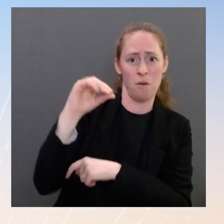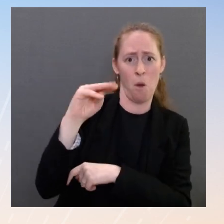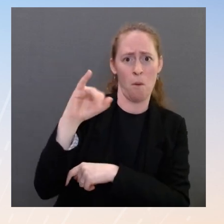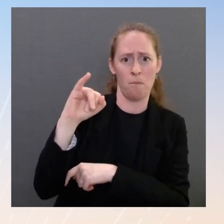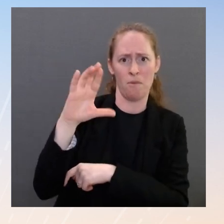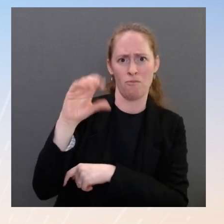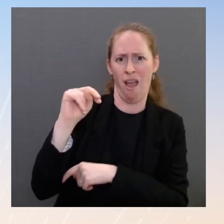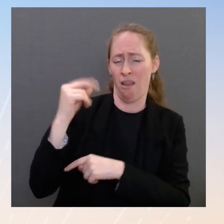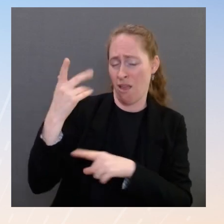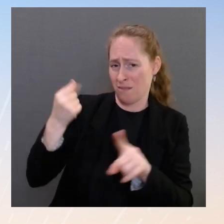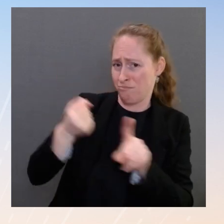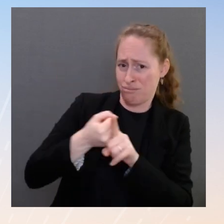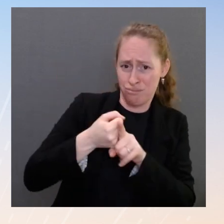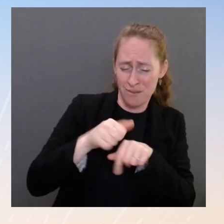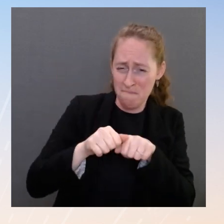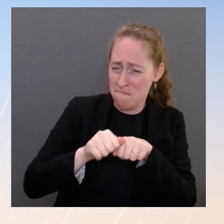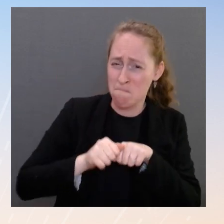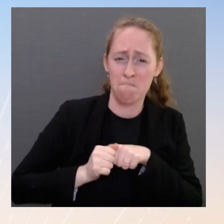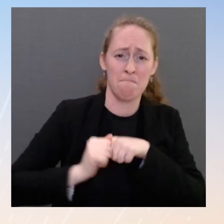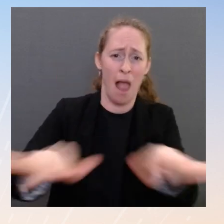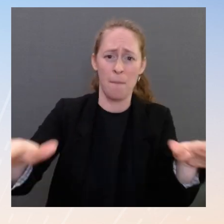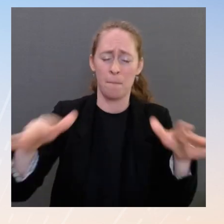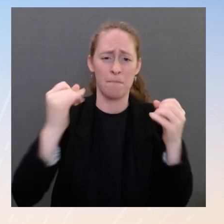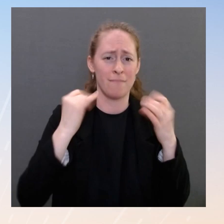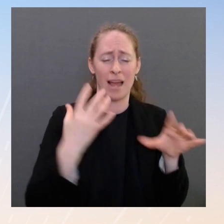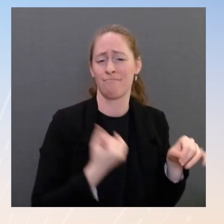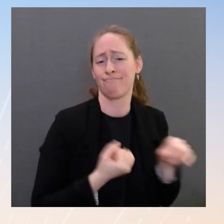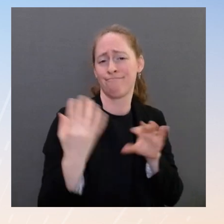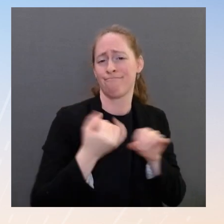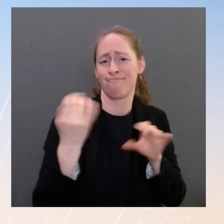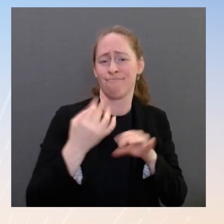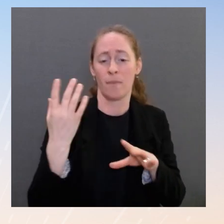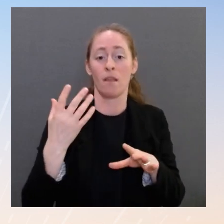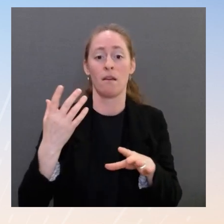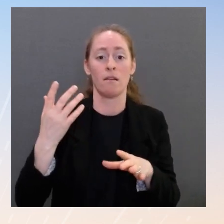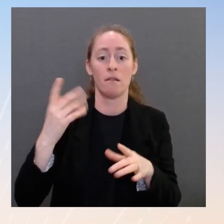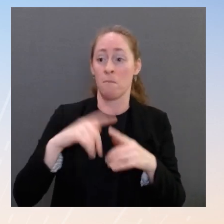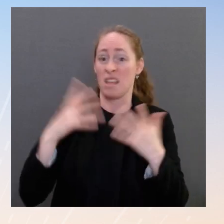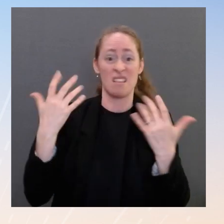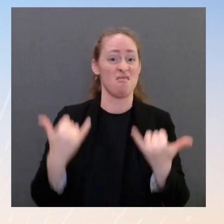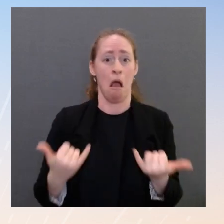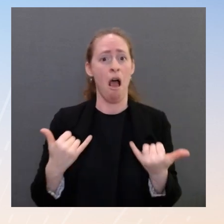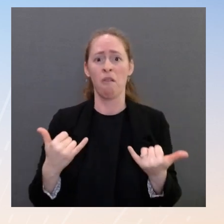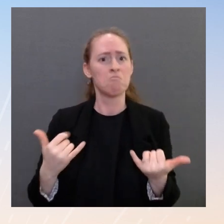at about the lowest level since the pandemic, and deaths are declining. So, there's no question that we are in a moment --